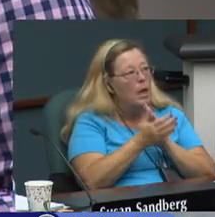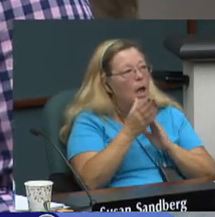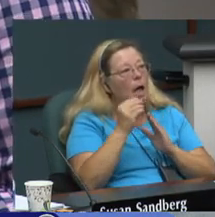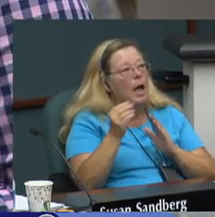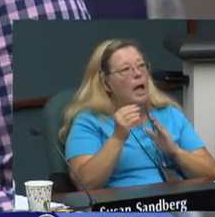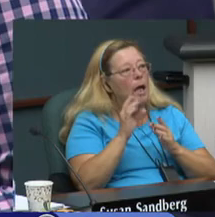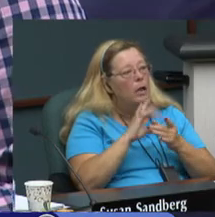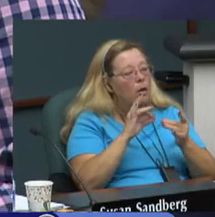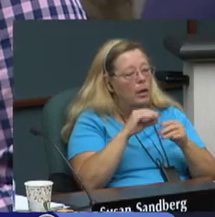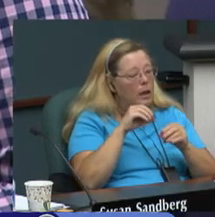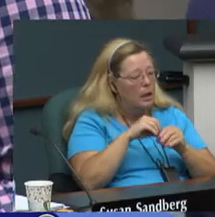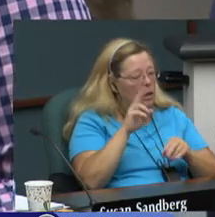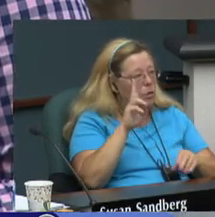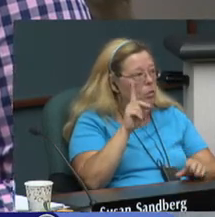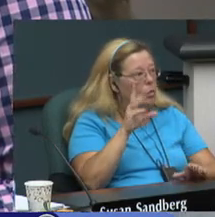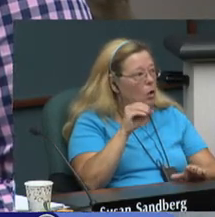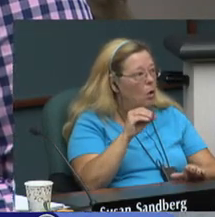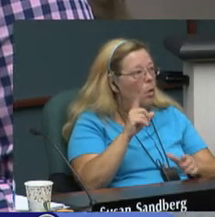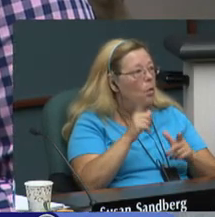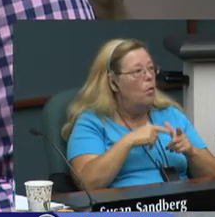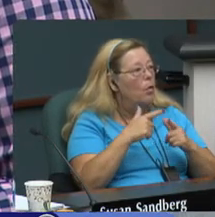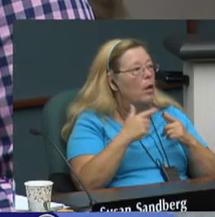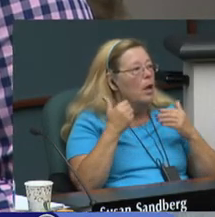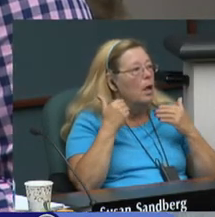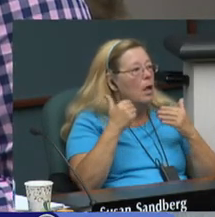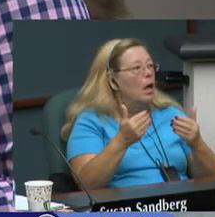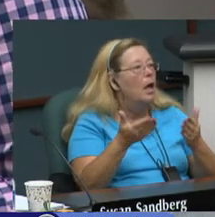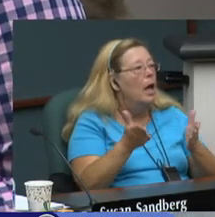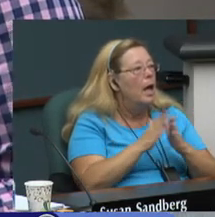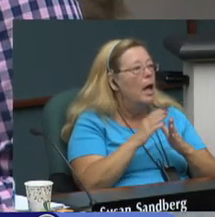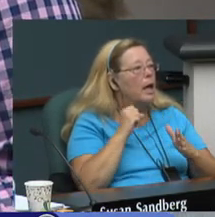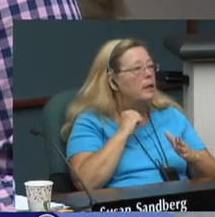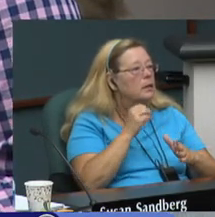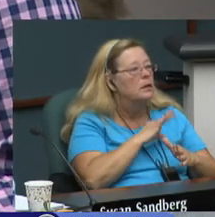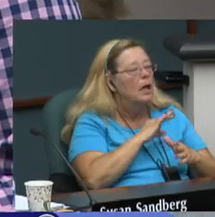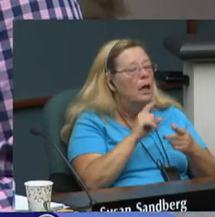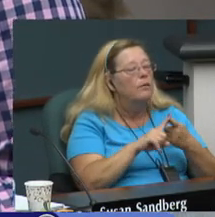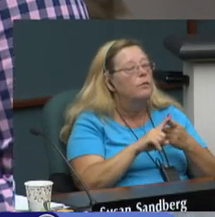you do we then move forward to asking staff to draft those changes we recently